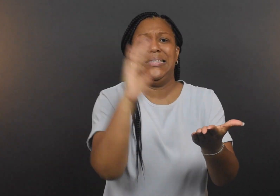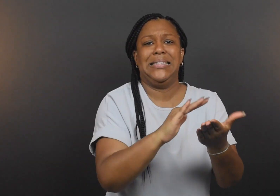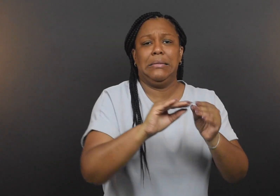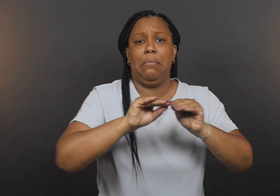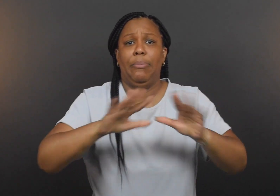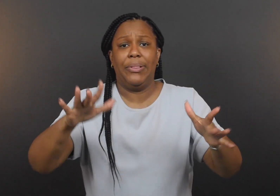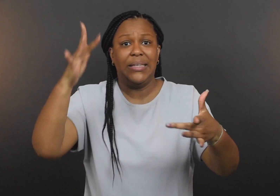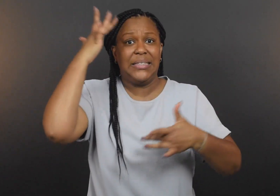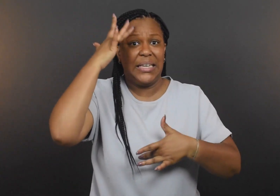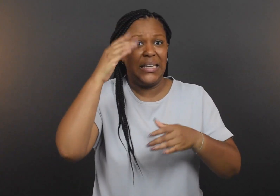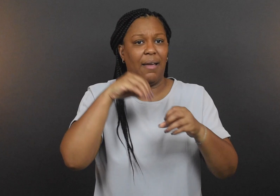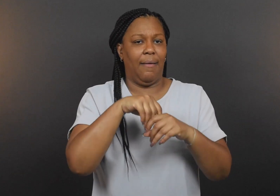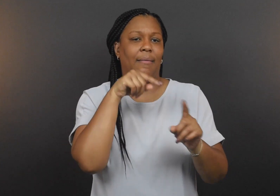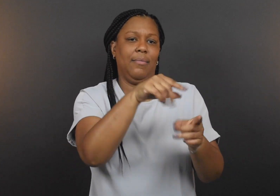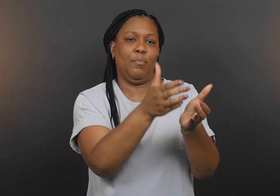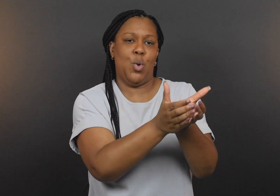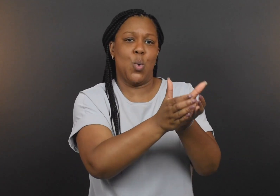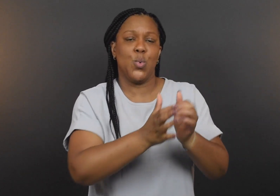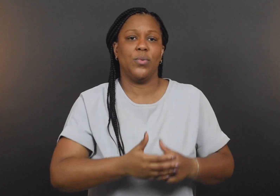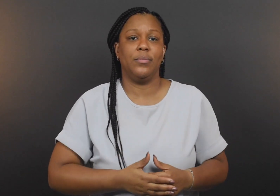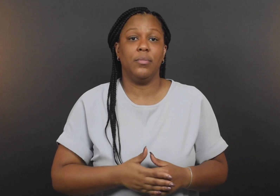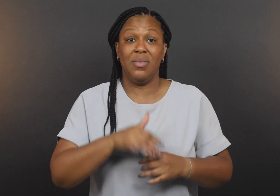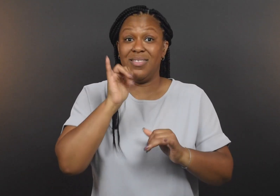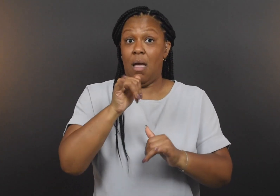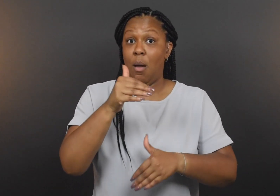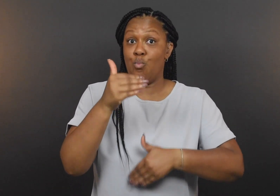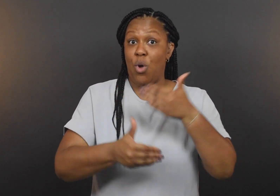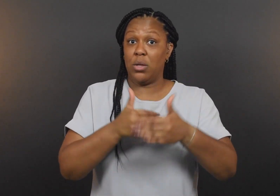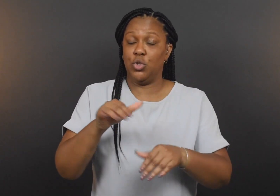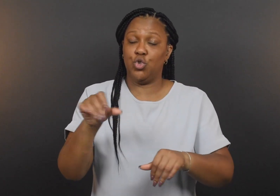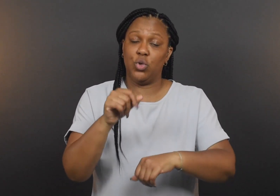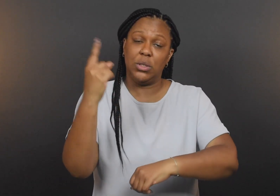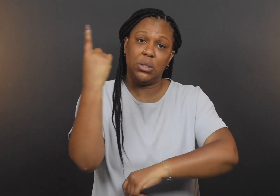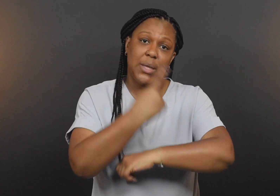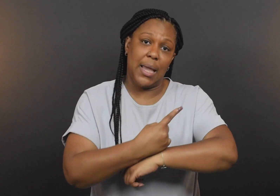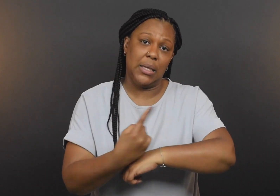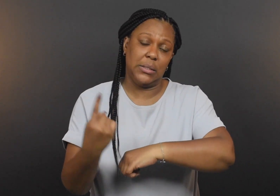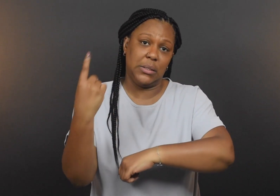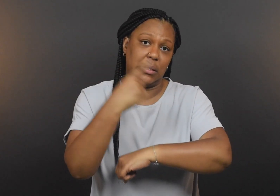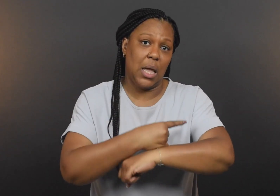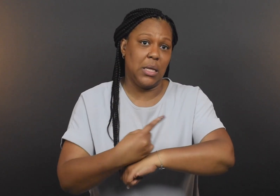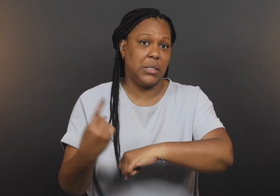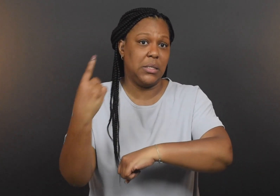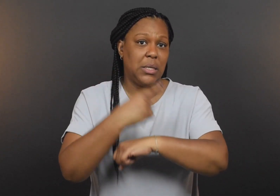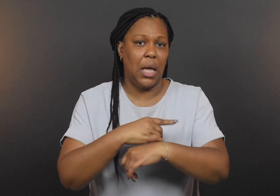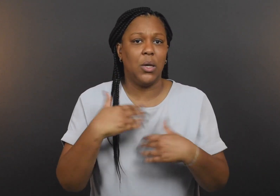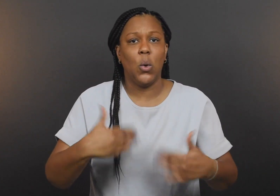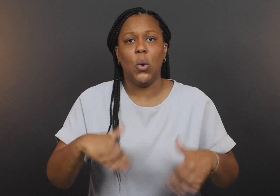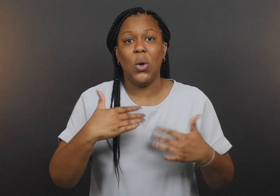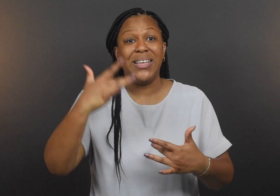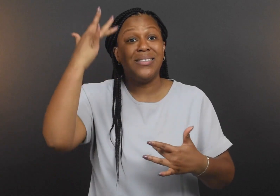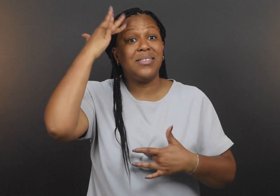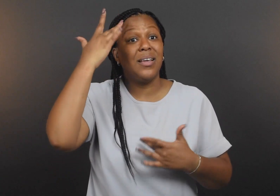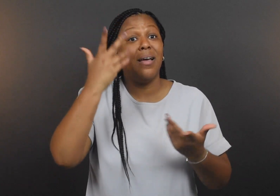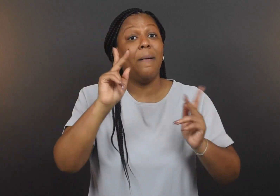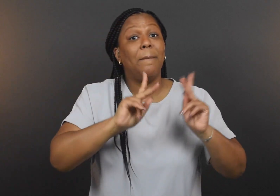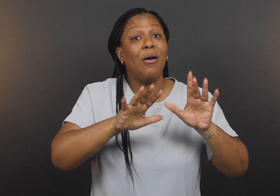while minimizing further spread of the disease – a process that took days. Sick passengers